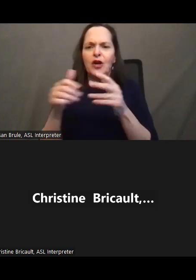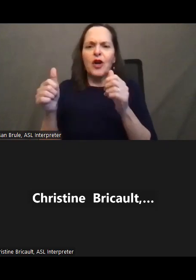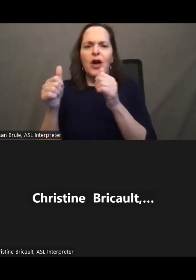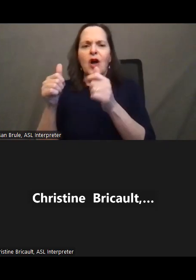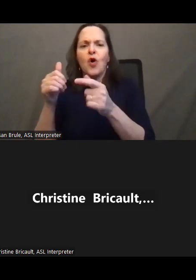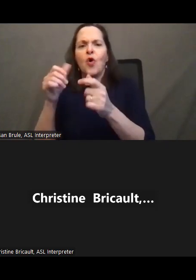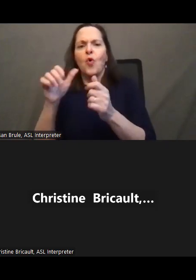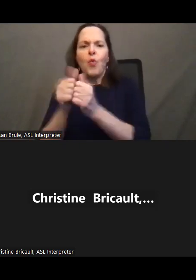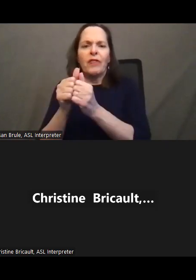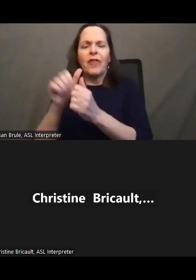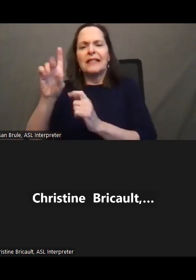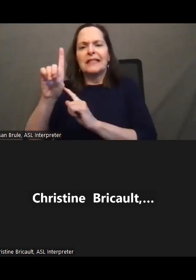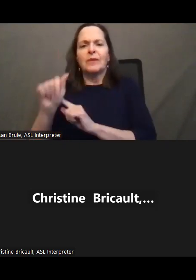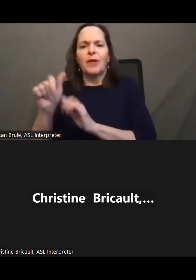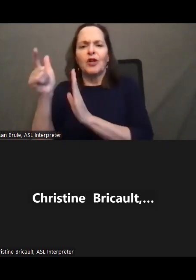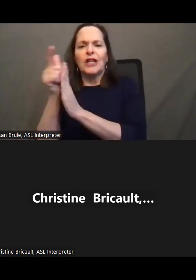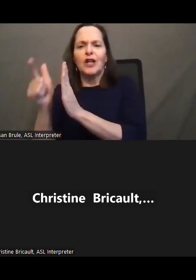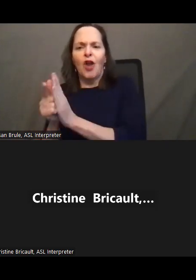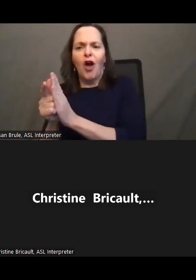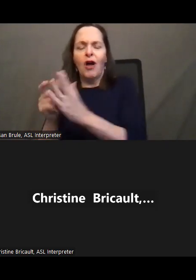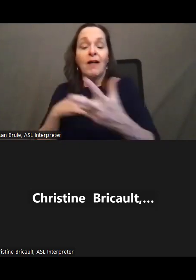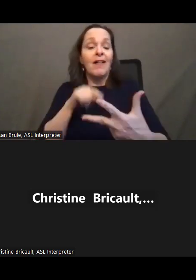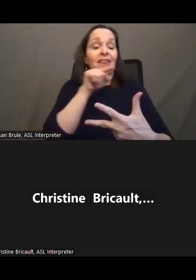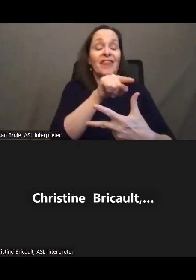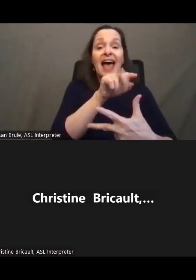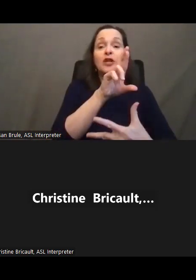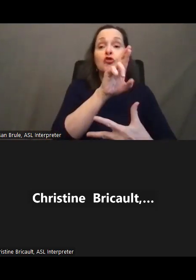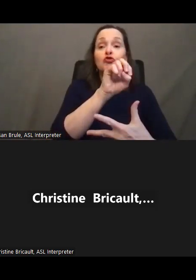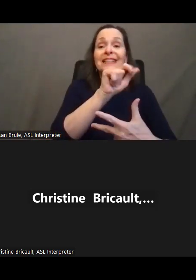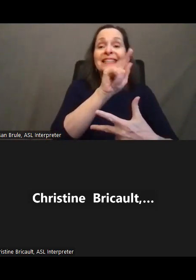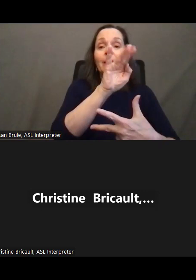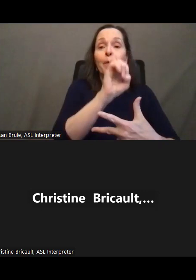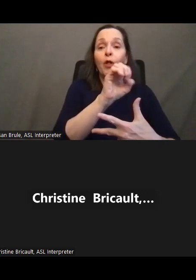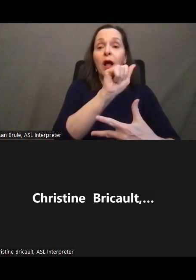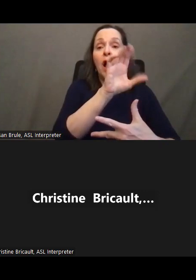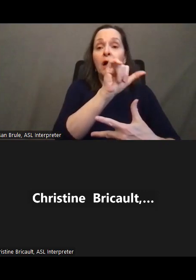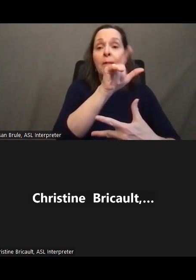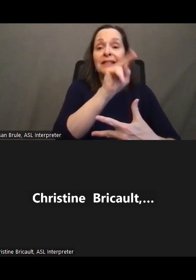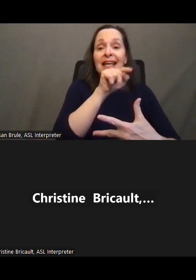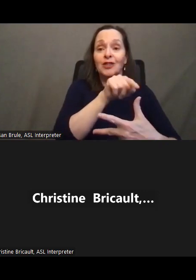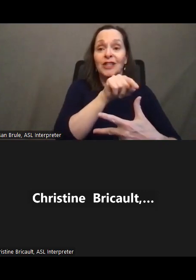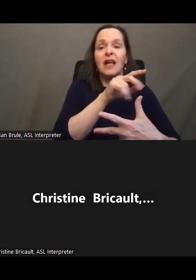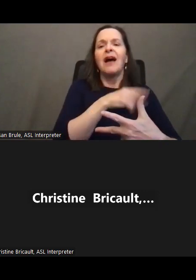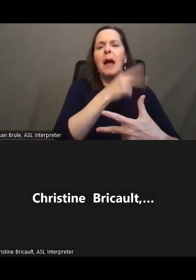accommodations from Section 504 and applies it to more different, more types of entities.